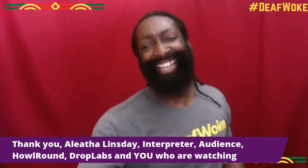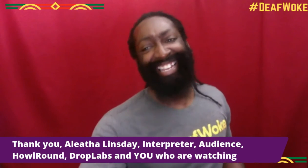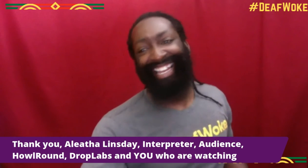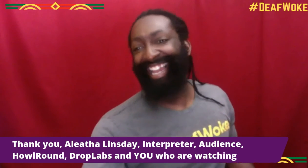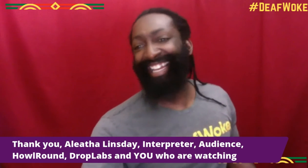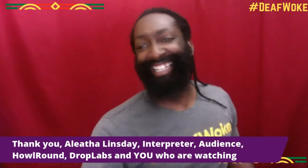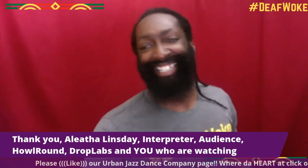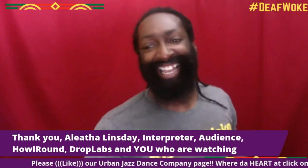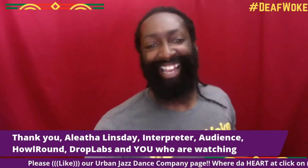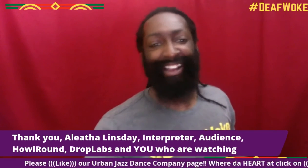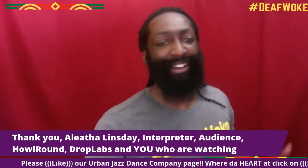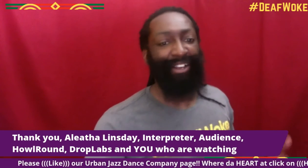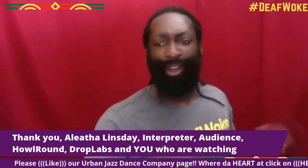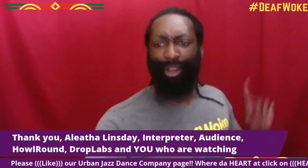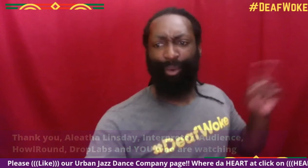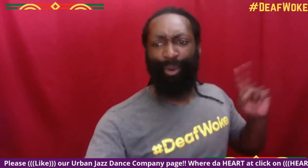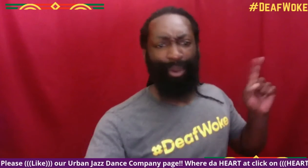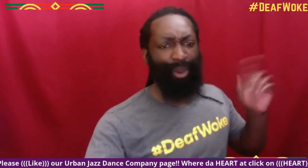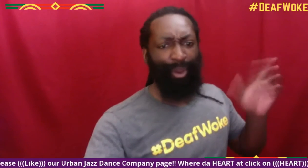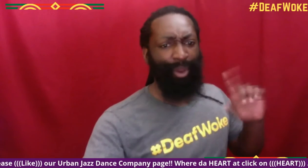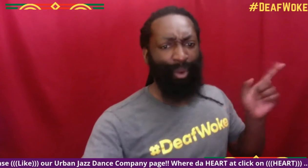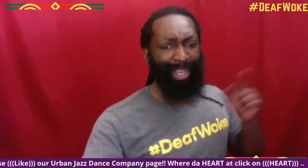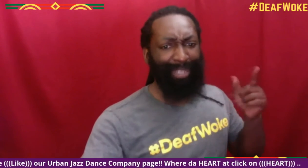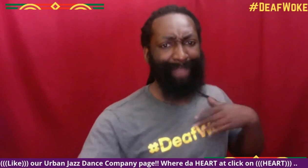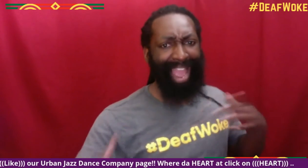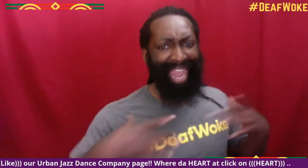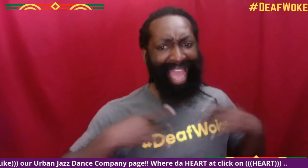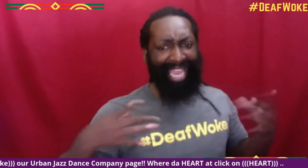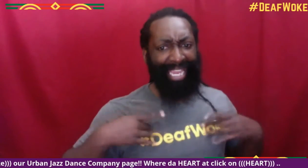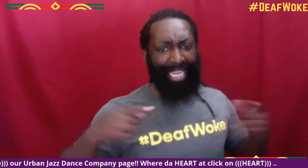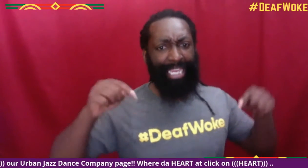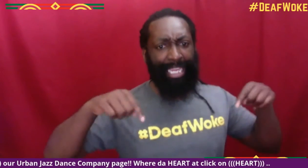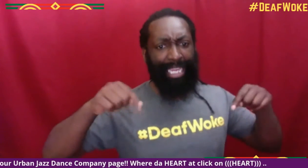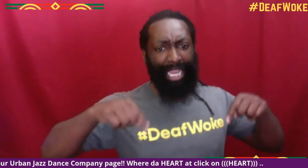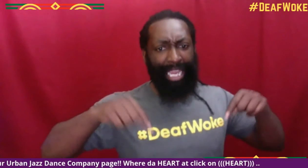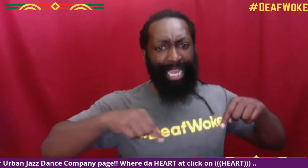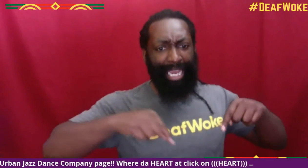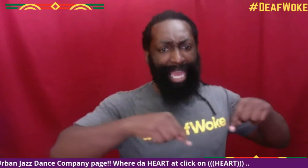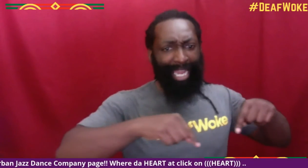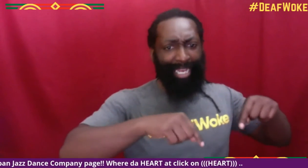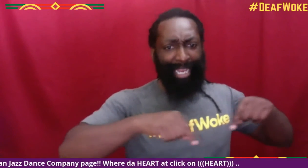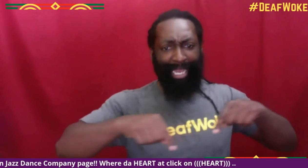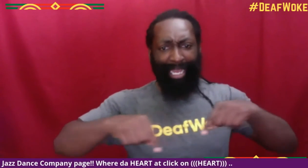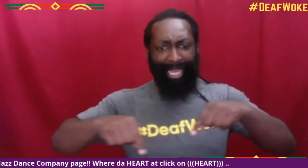you who are watching. Where are my likes at? Come on, where are my likes at?